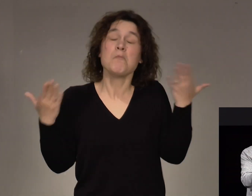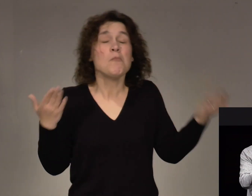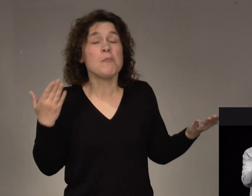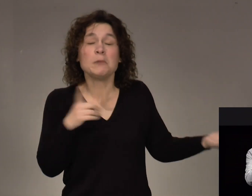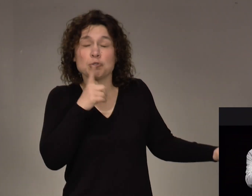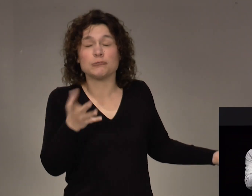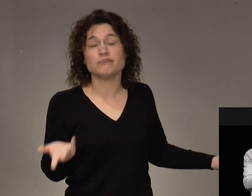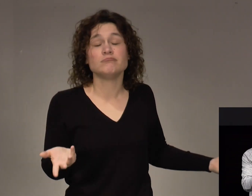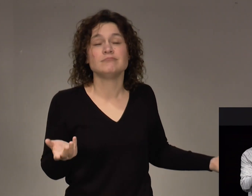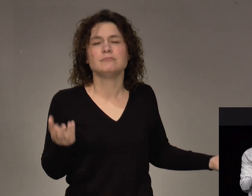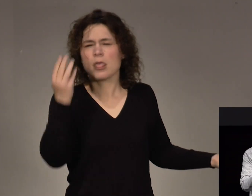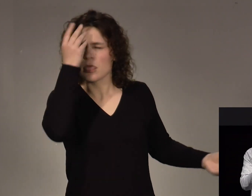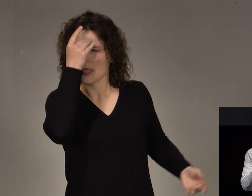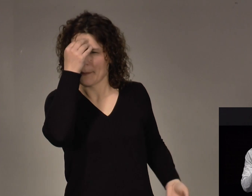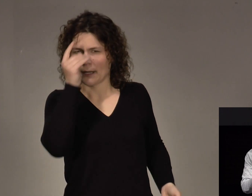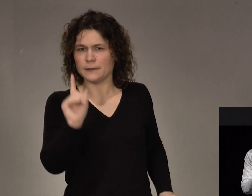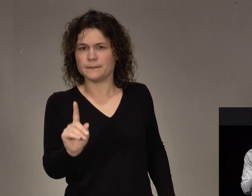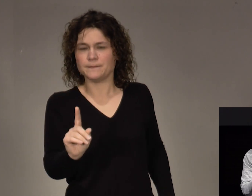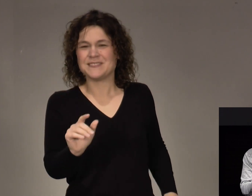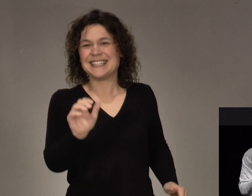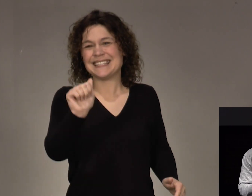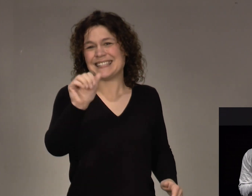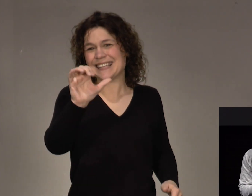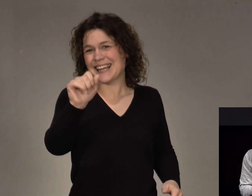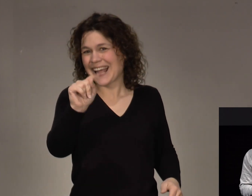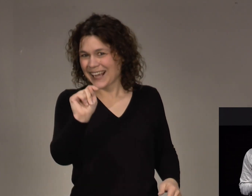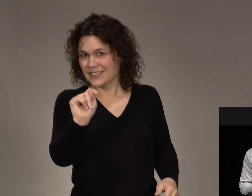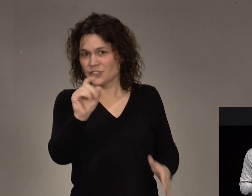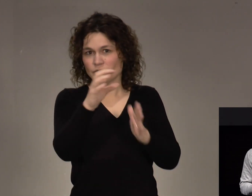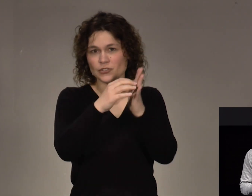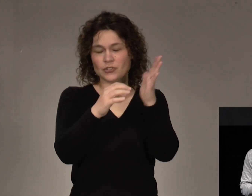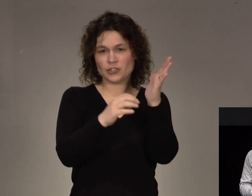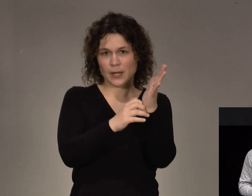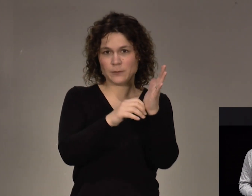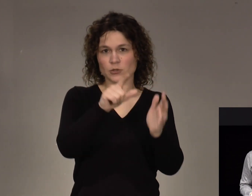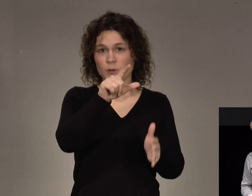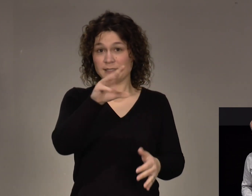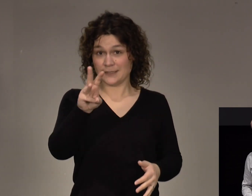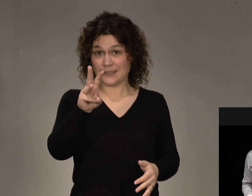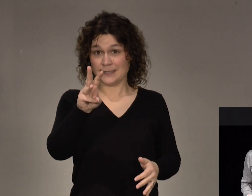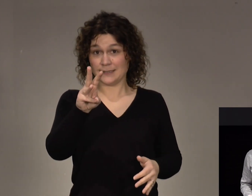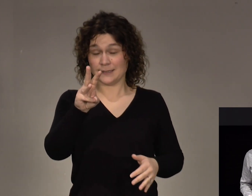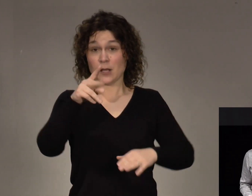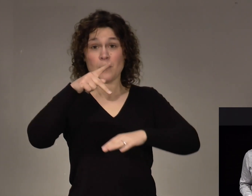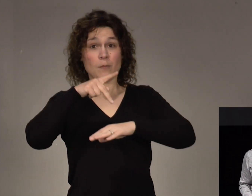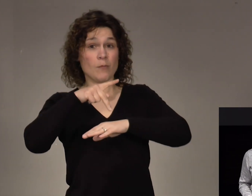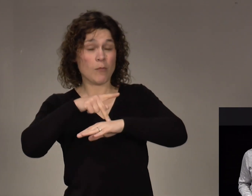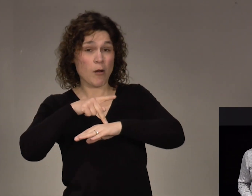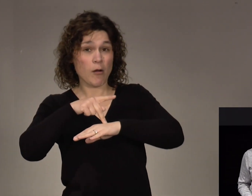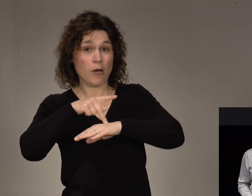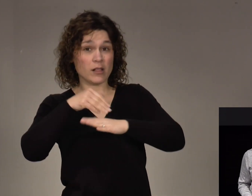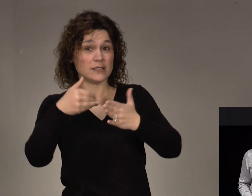But consider this. In Acts 26: 22 the Apostle Paul in the New Testament,